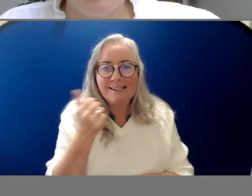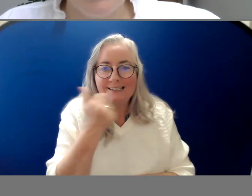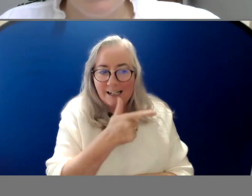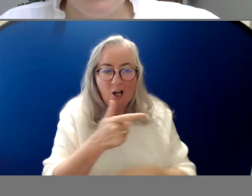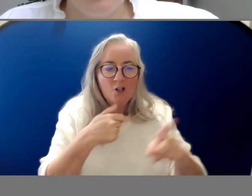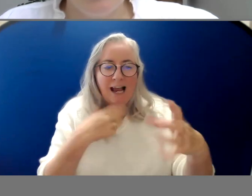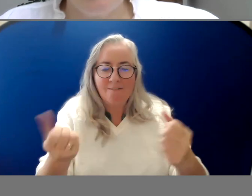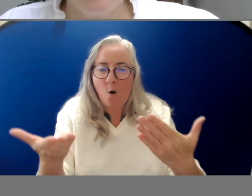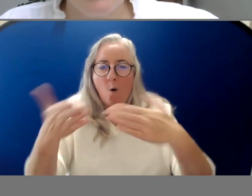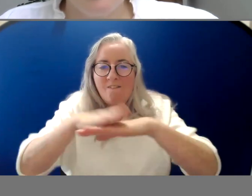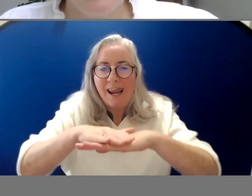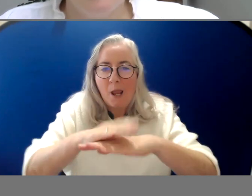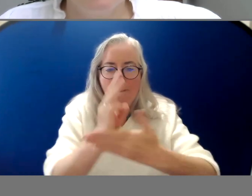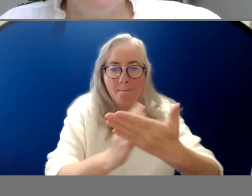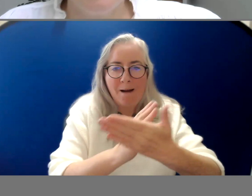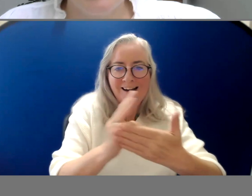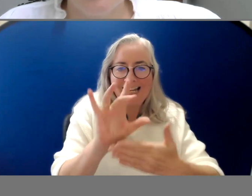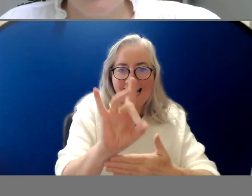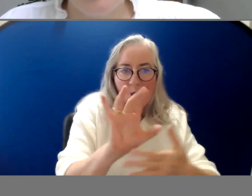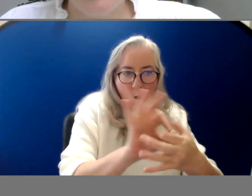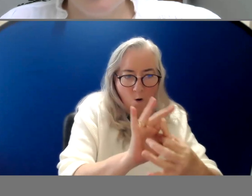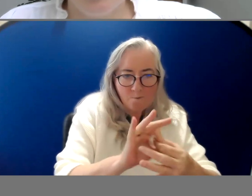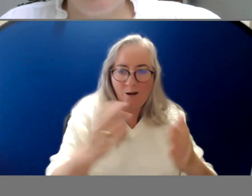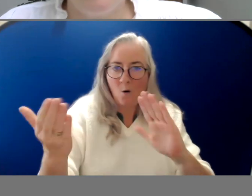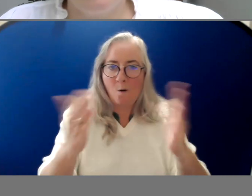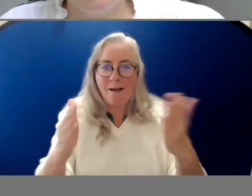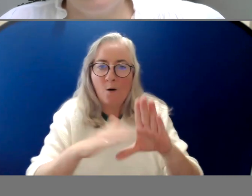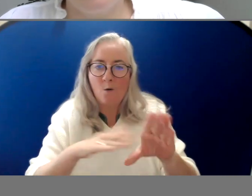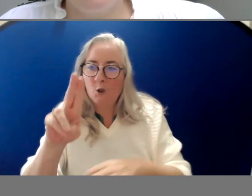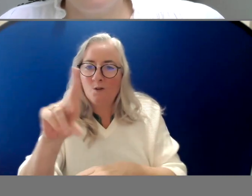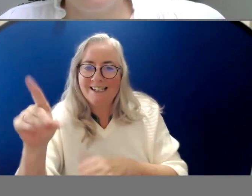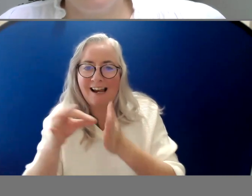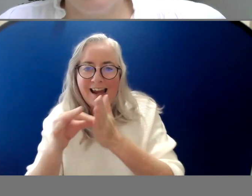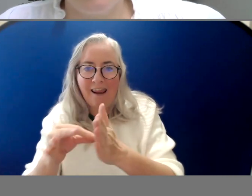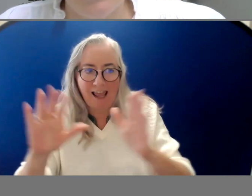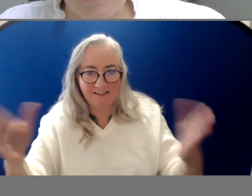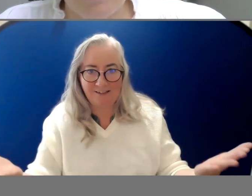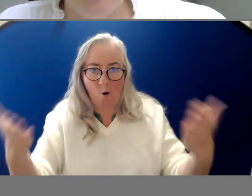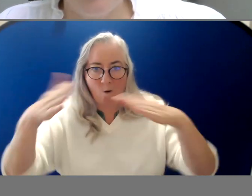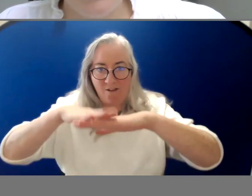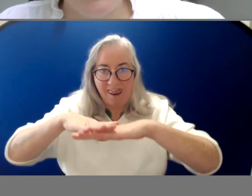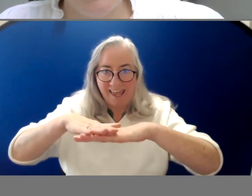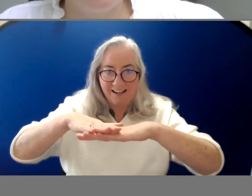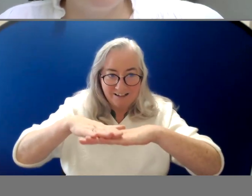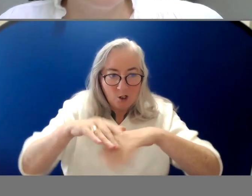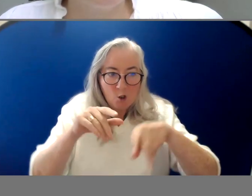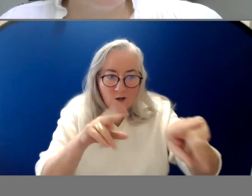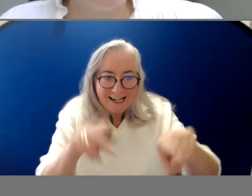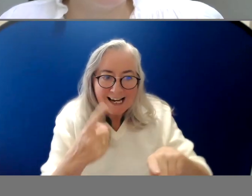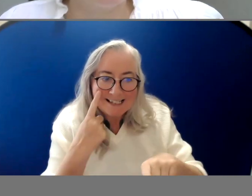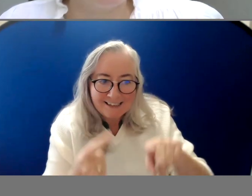part K in the home versus UD guidelines in the home and again we're seeing that what Universal